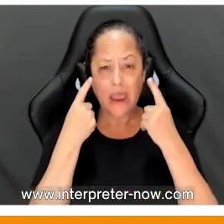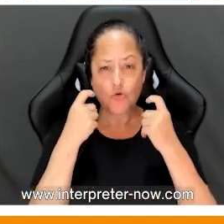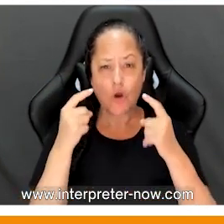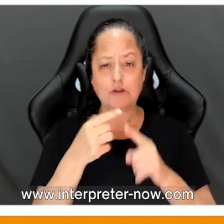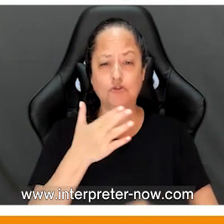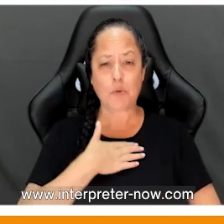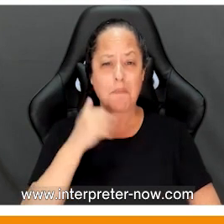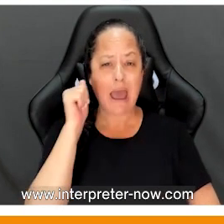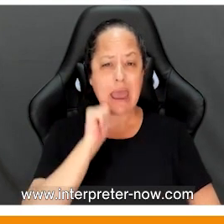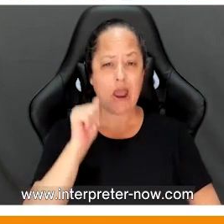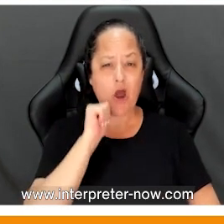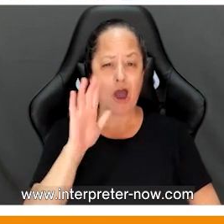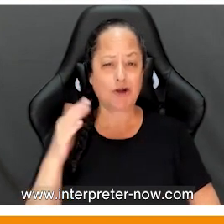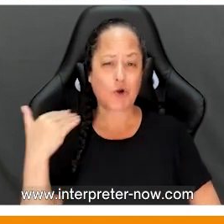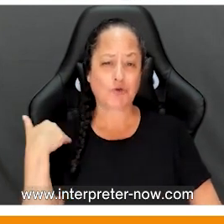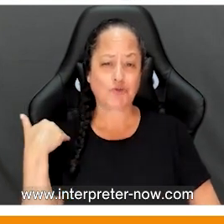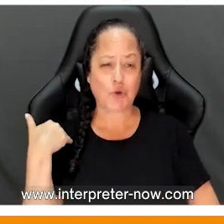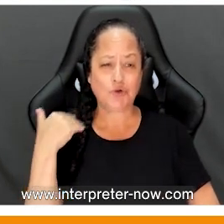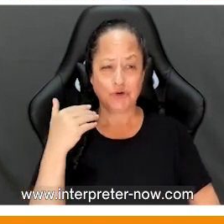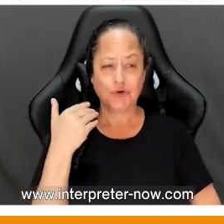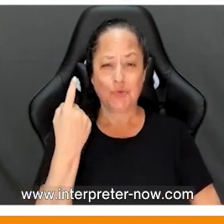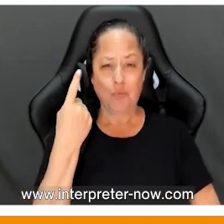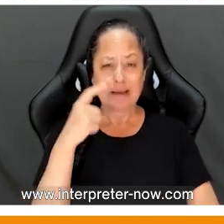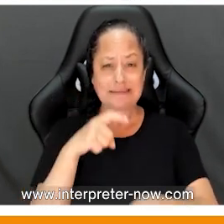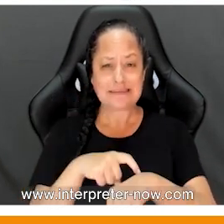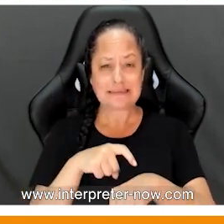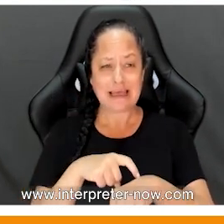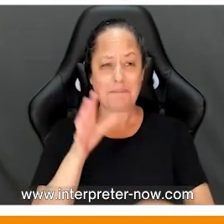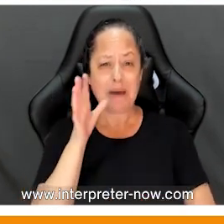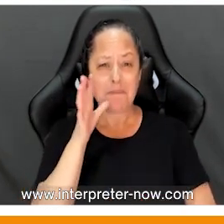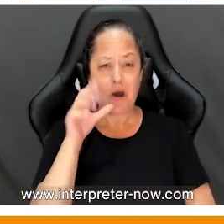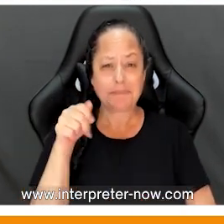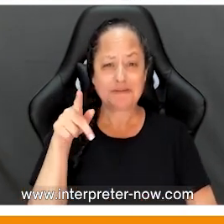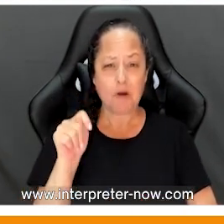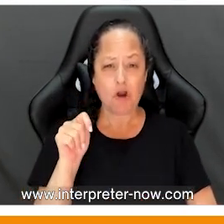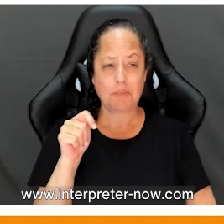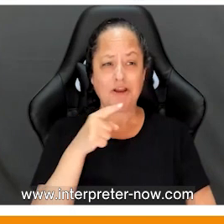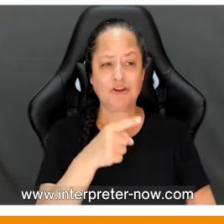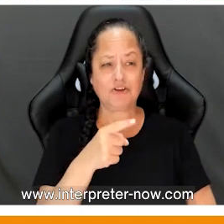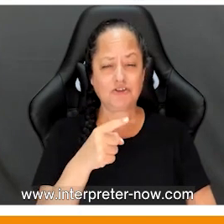time, I cried to my aunt in her shoulder one time in my mom's apartment.